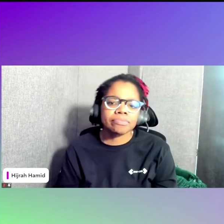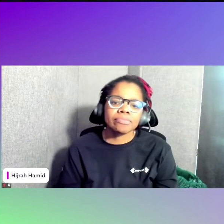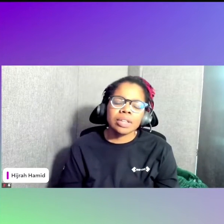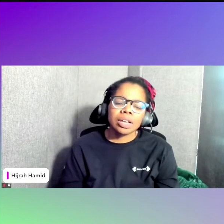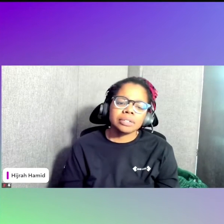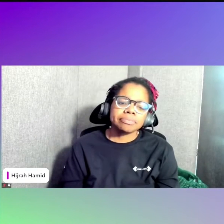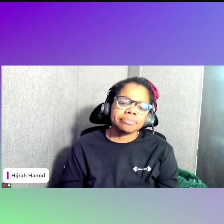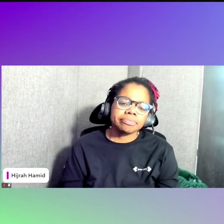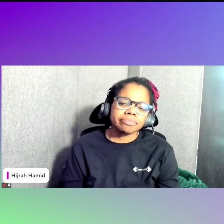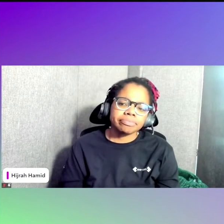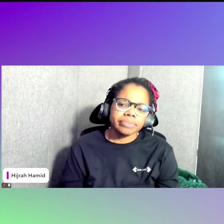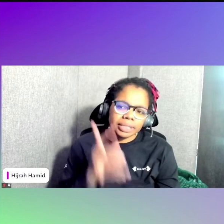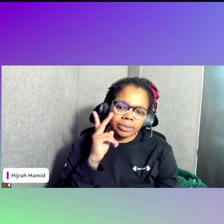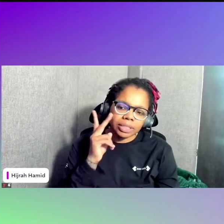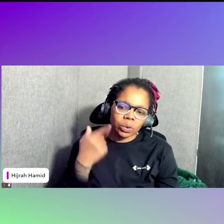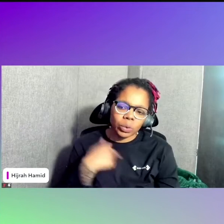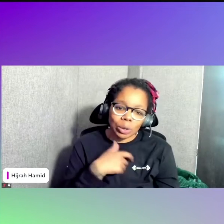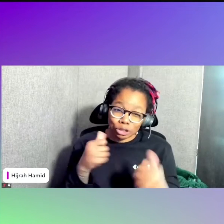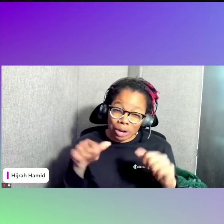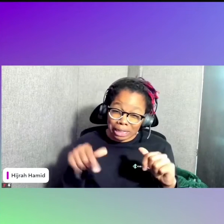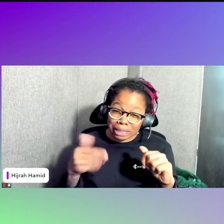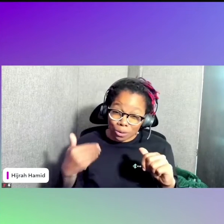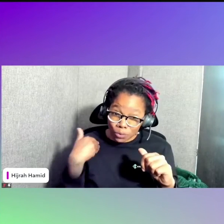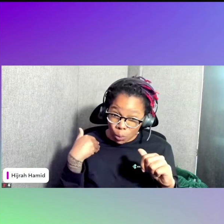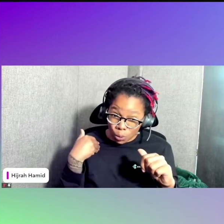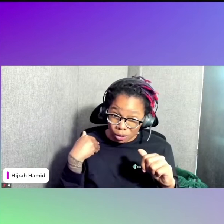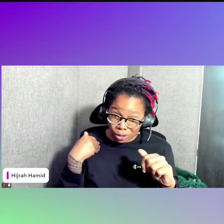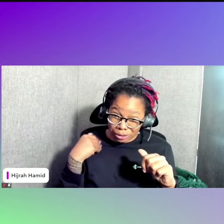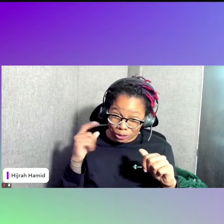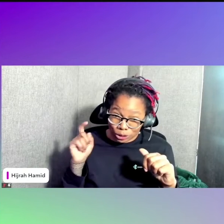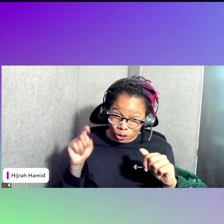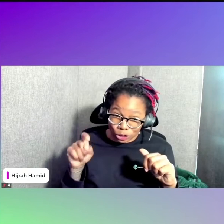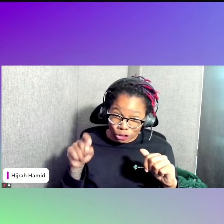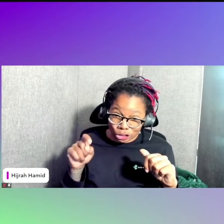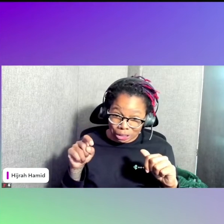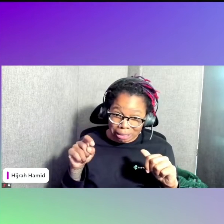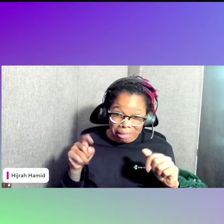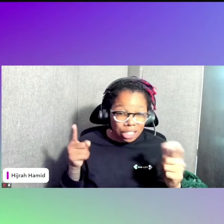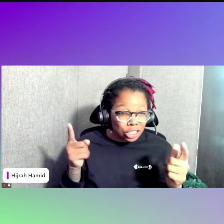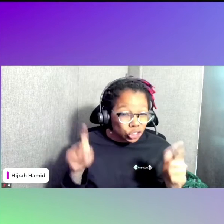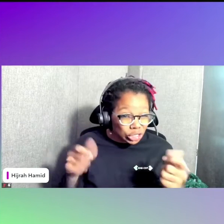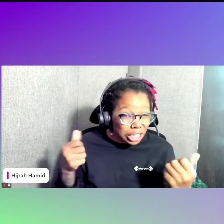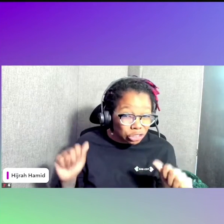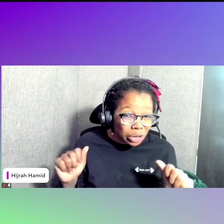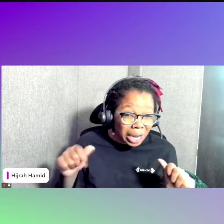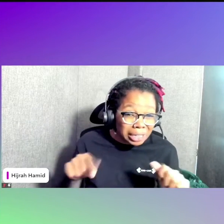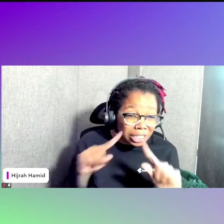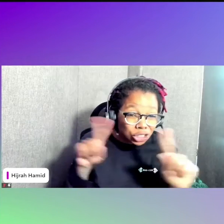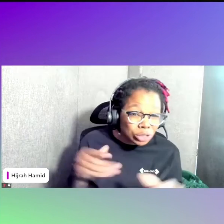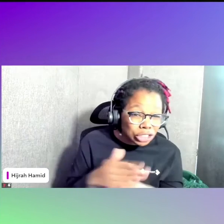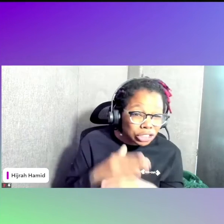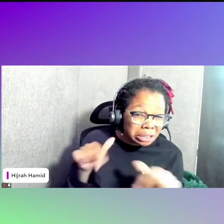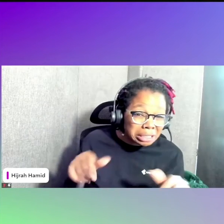you share it with an SVG study group, but it's been absolutely fantastic figuring that out.